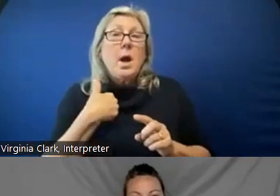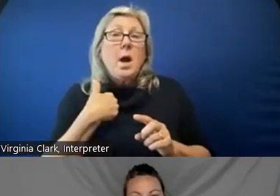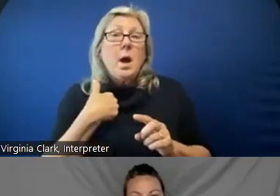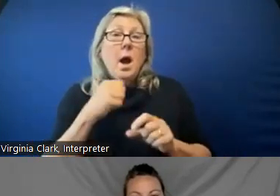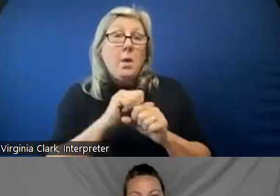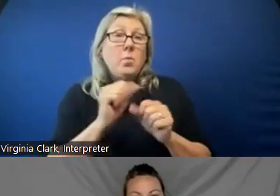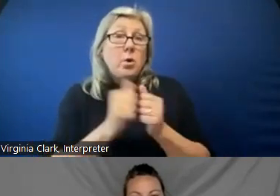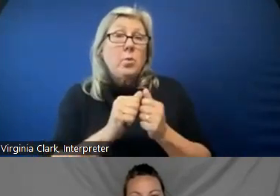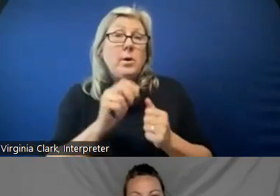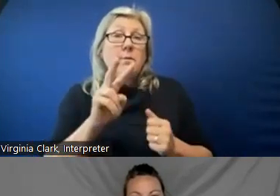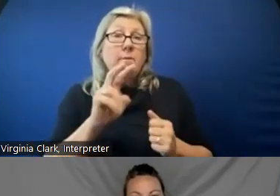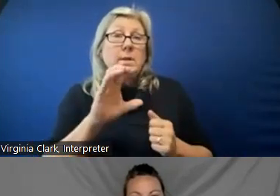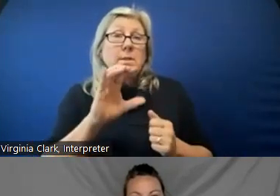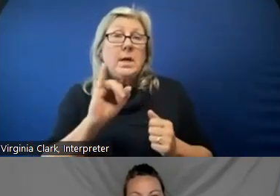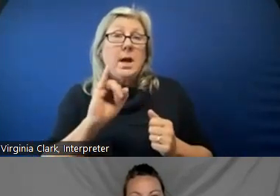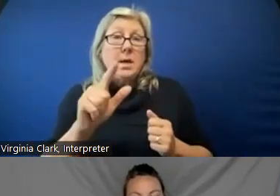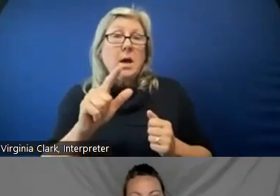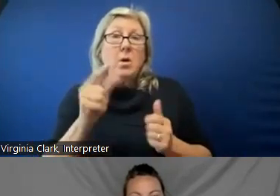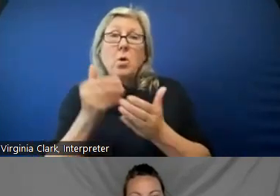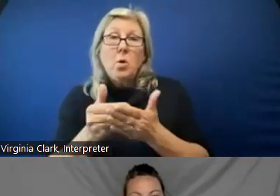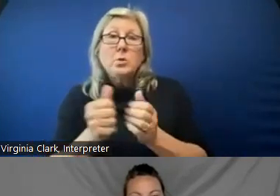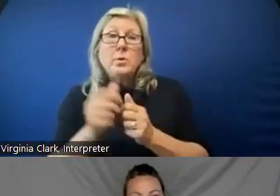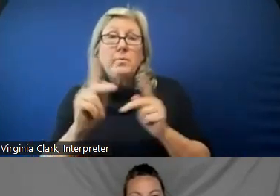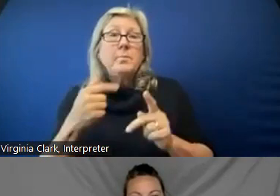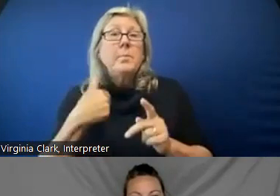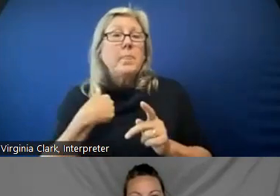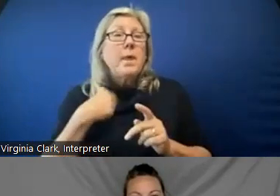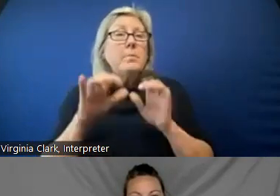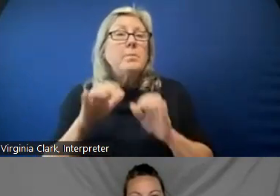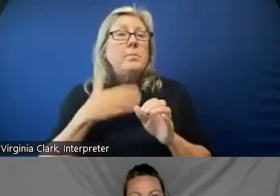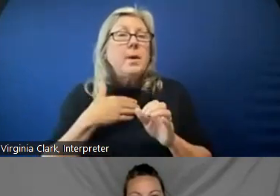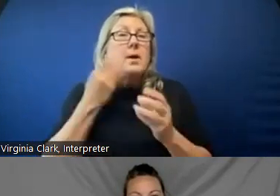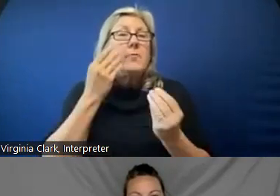VCIL very closely with folks, I'm going to put my information in the chat. But because